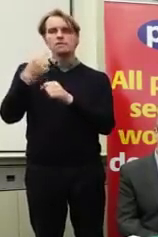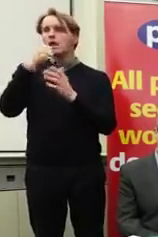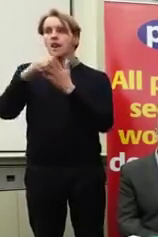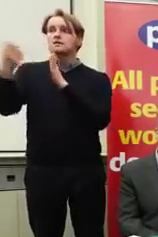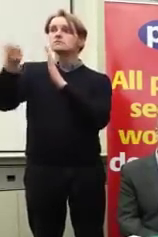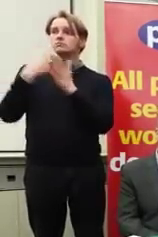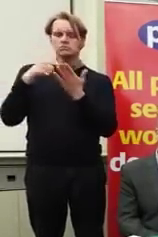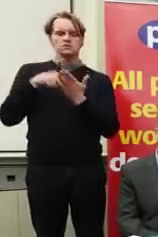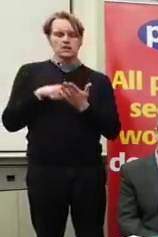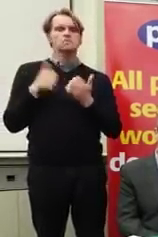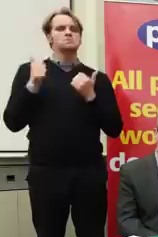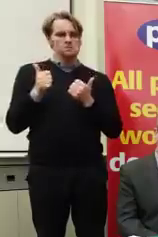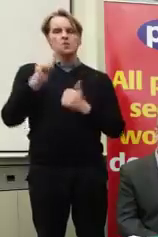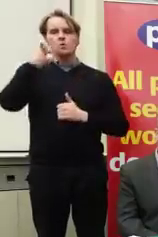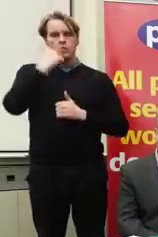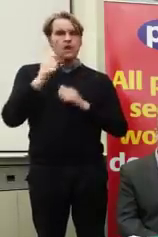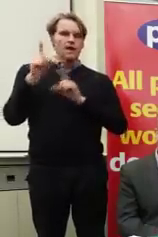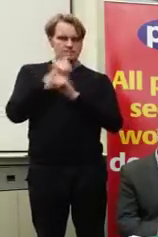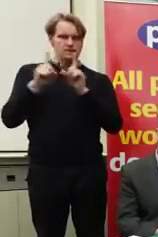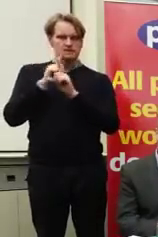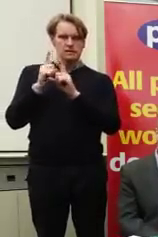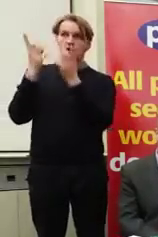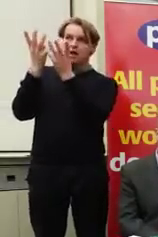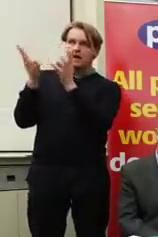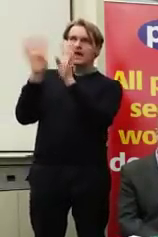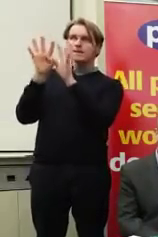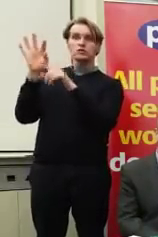say there will now be a meeting between Cabinet Office and Treasury officials to